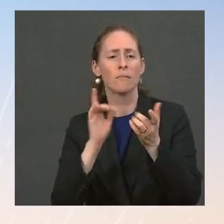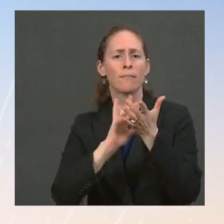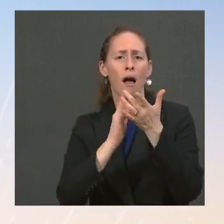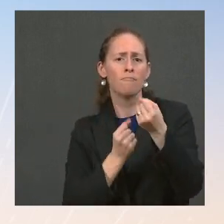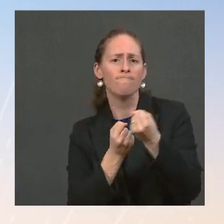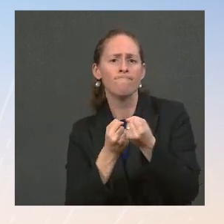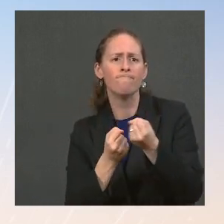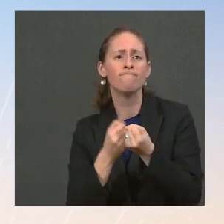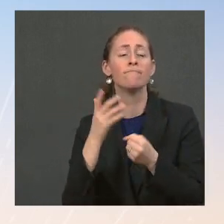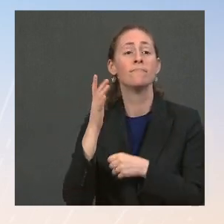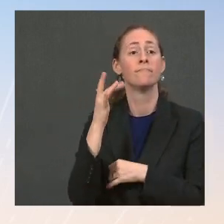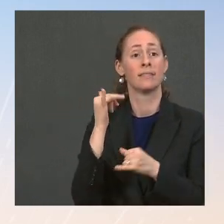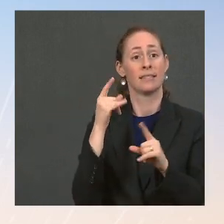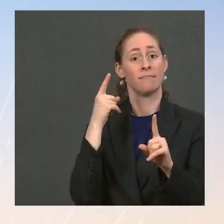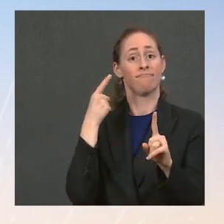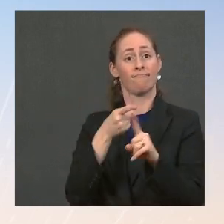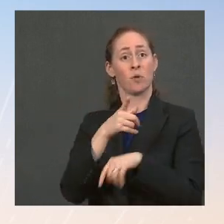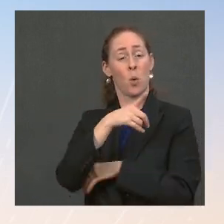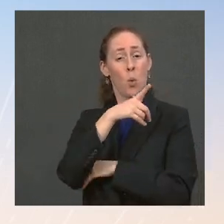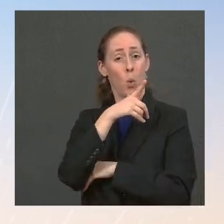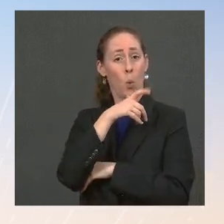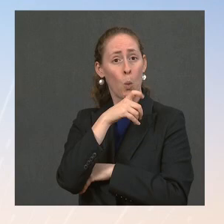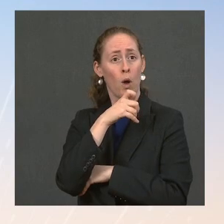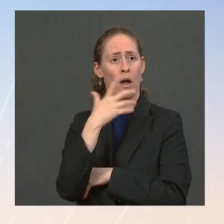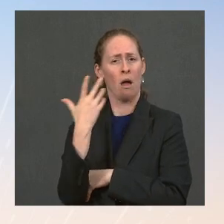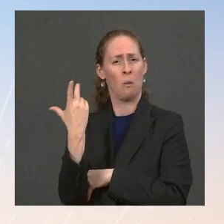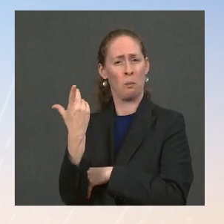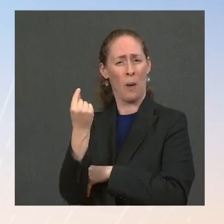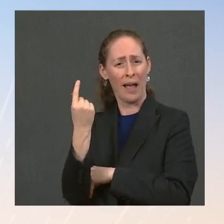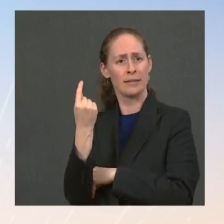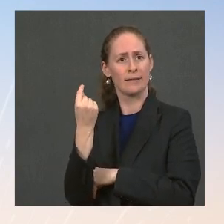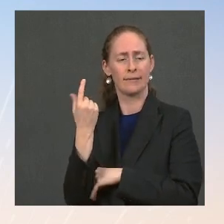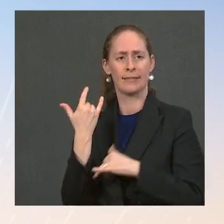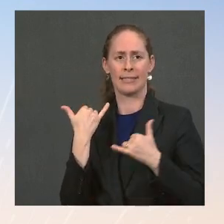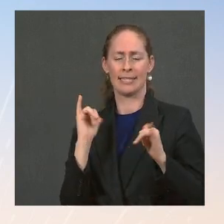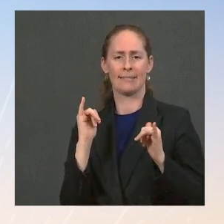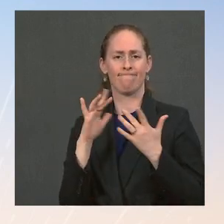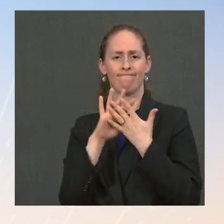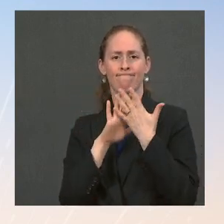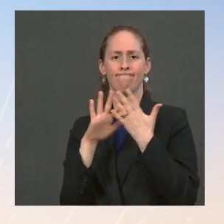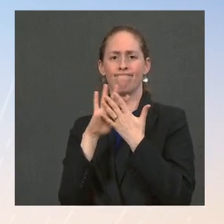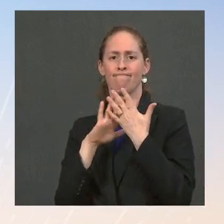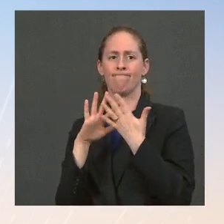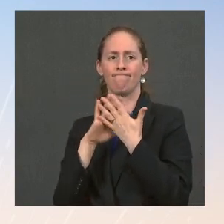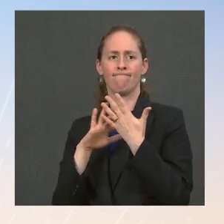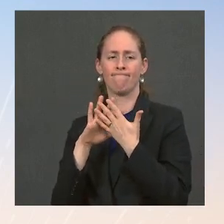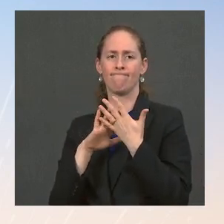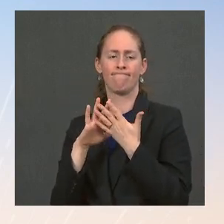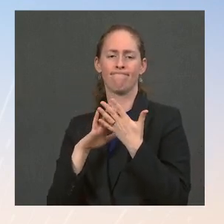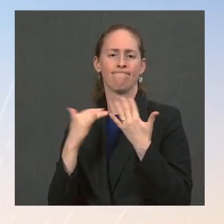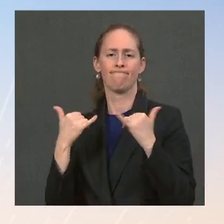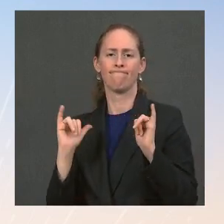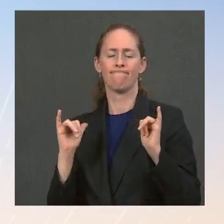and without an assessment of the cause or the origin, I just don't want to go further than that. The Press: Can I follow up on that?